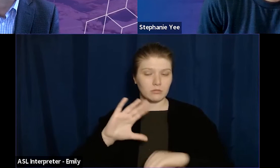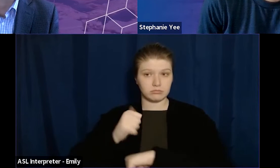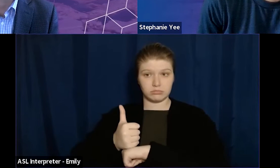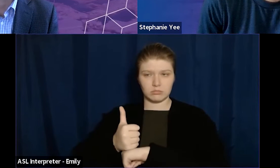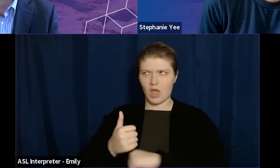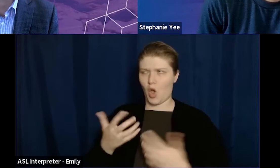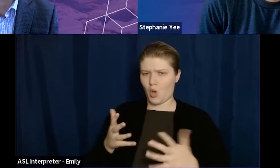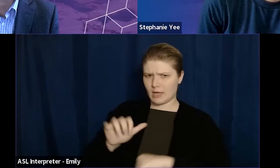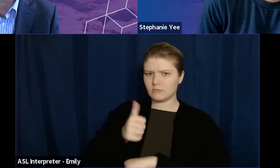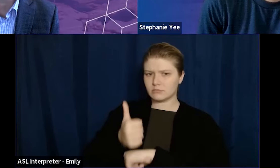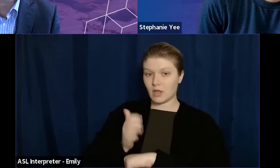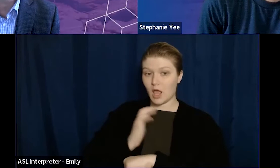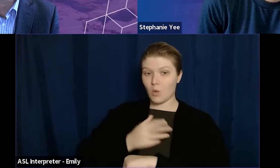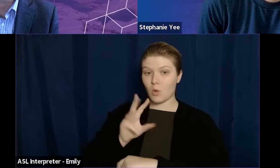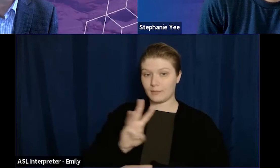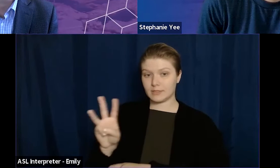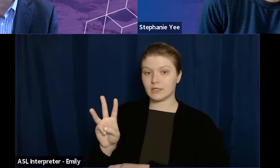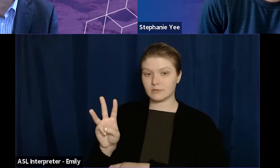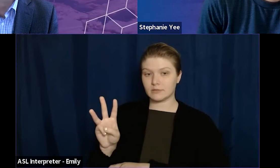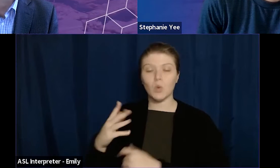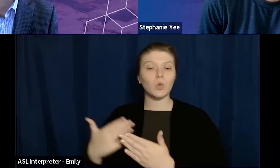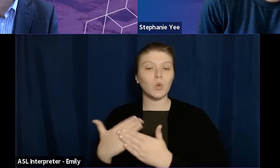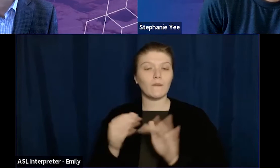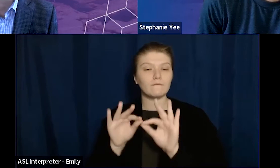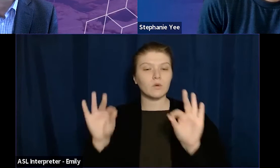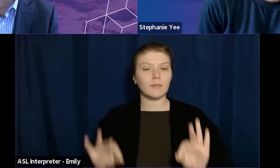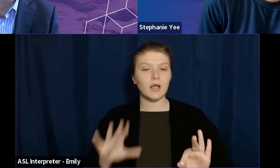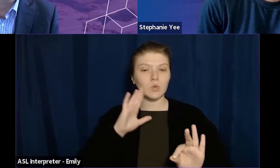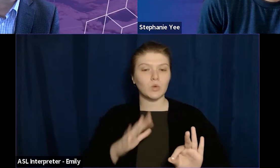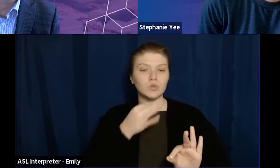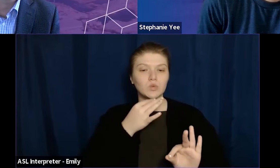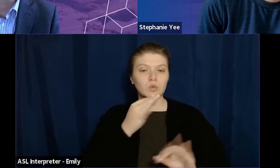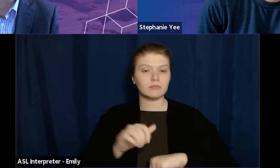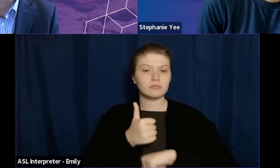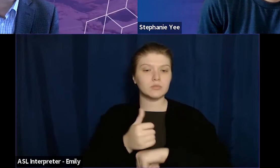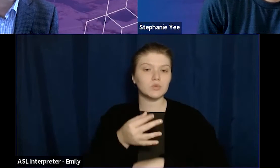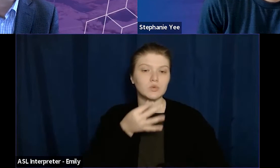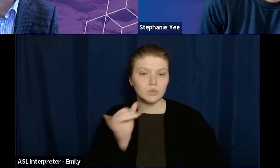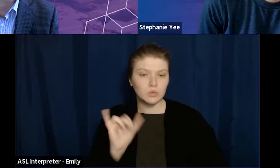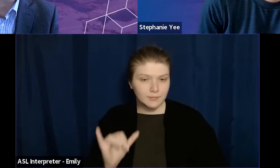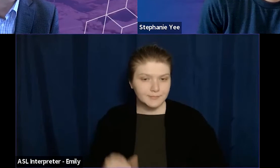And new formats will be available as well, coming soon.